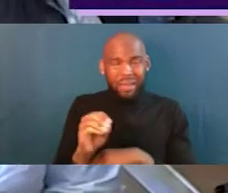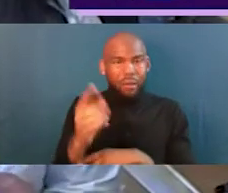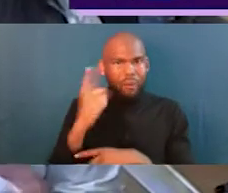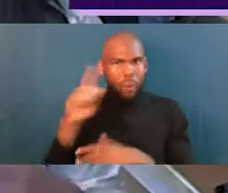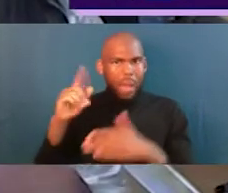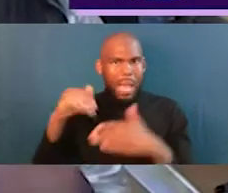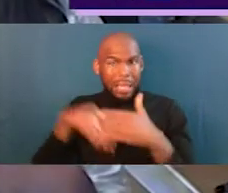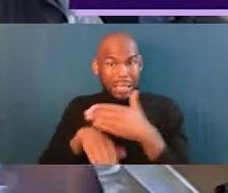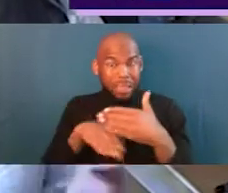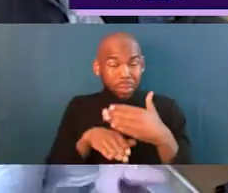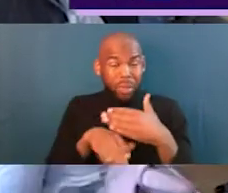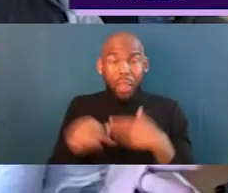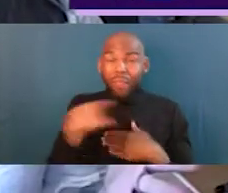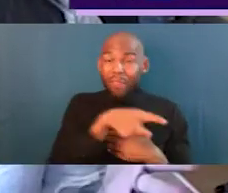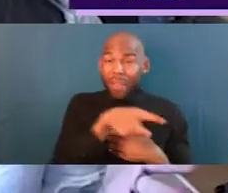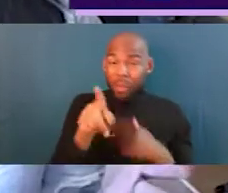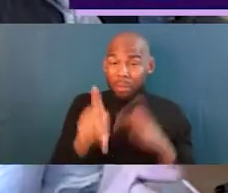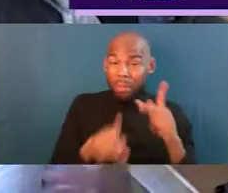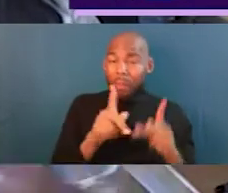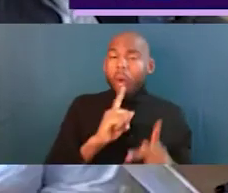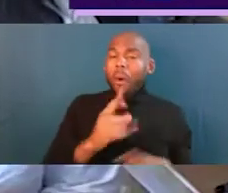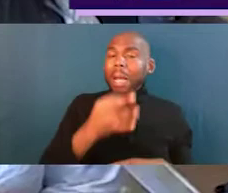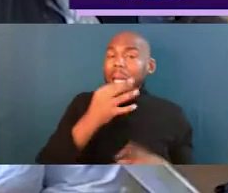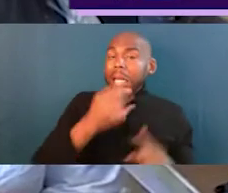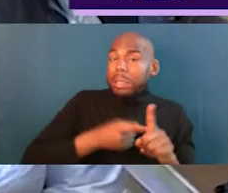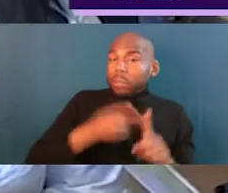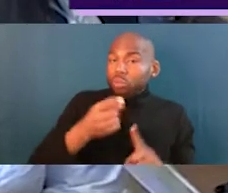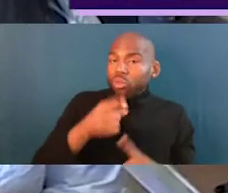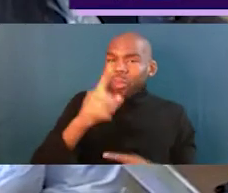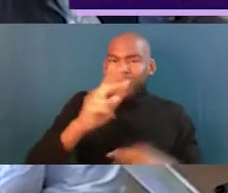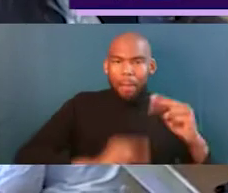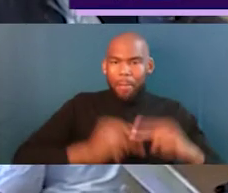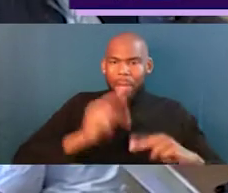and that is a group of industry accessibility experts, and they build in accommodations